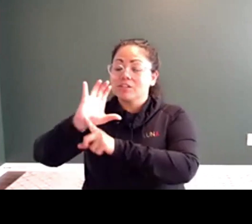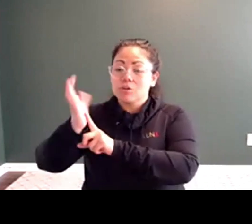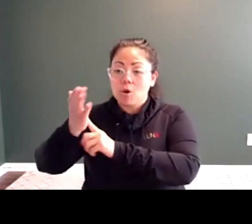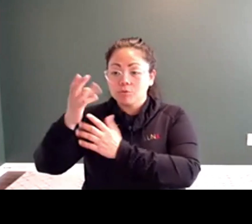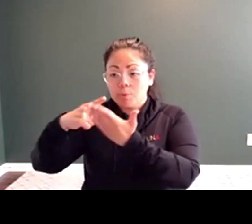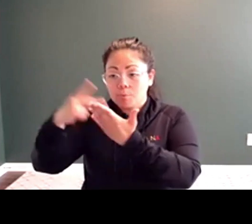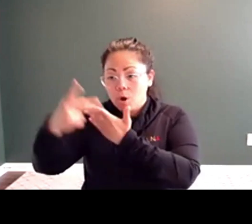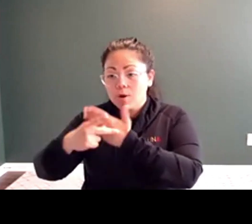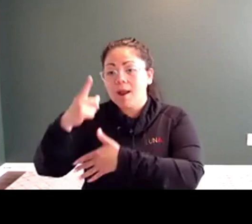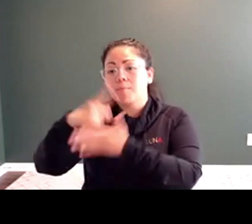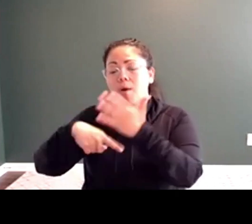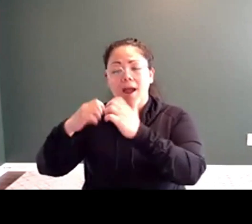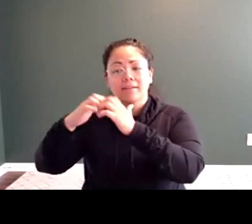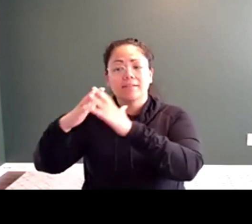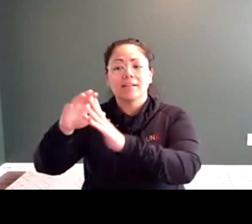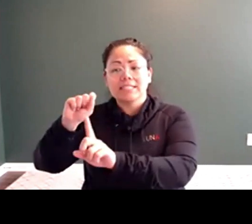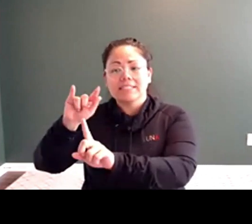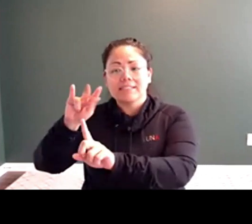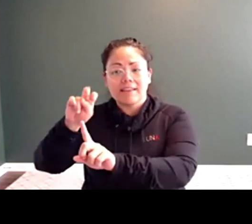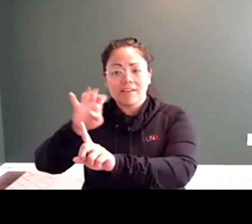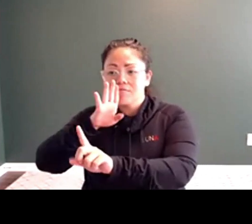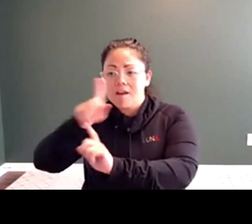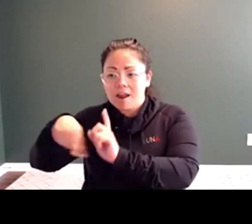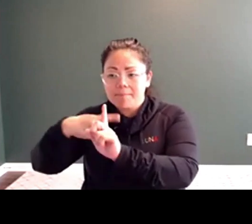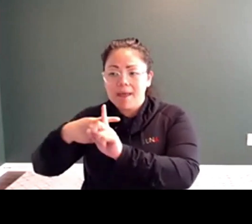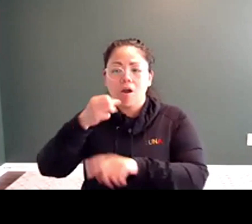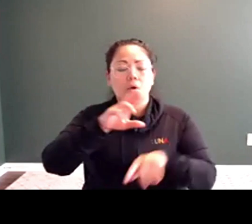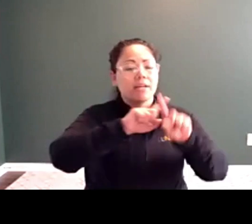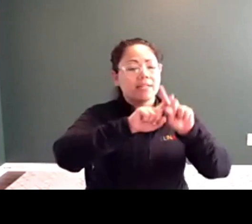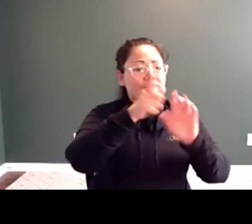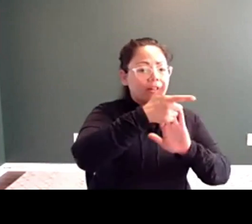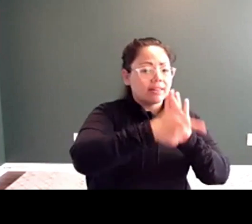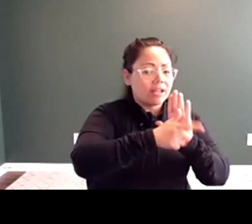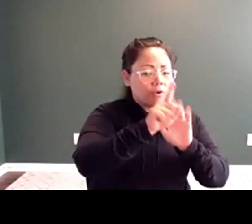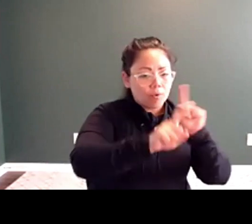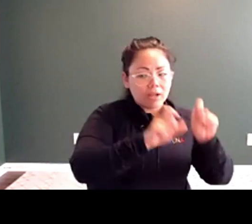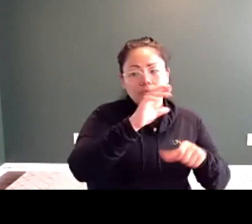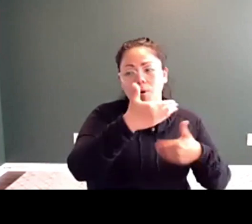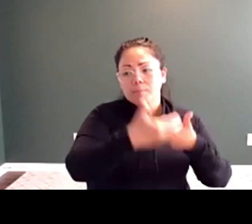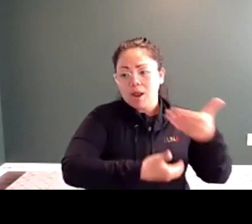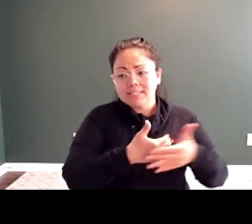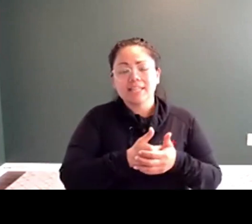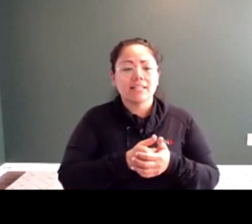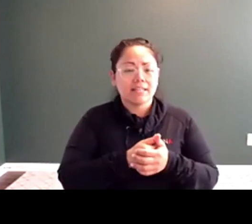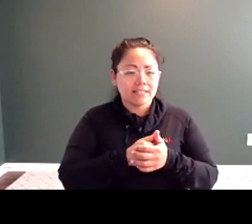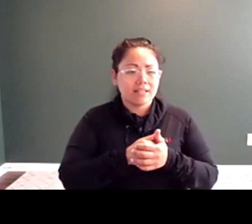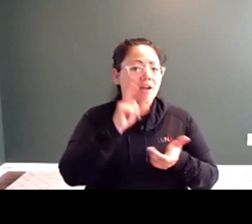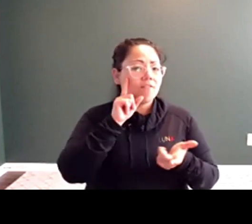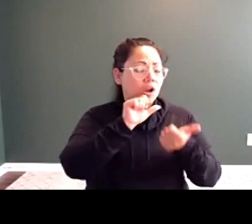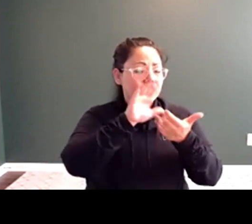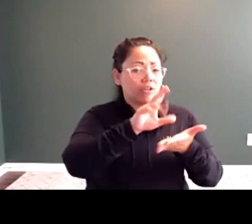that Stevie spoke about or different legal questions or processes for addressing discrimination